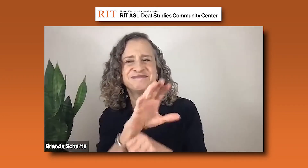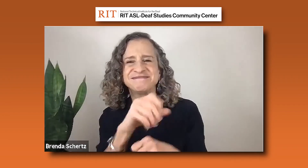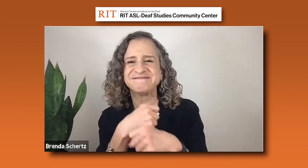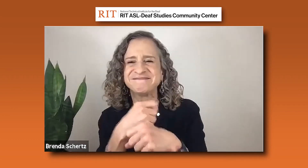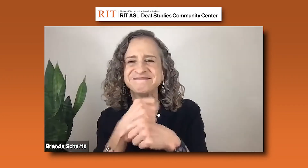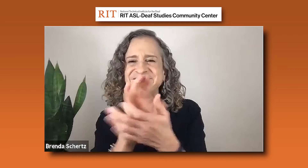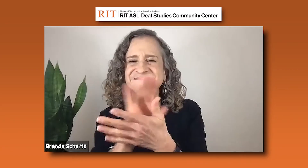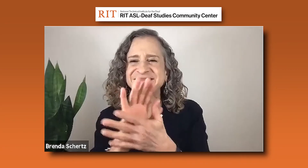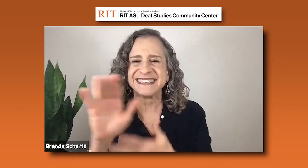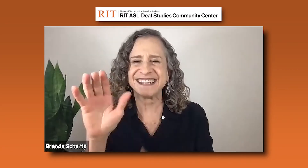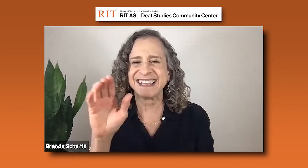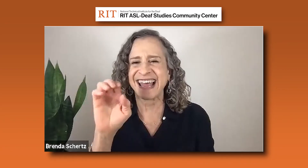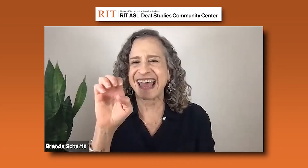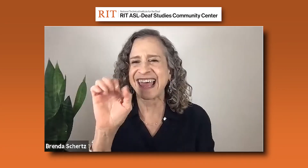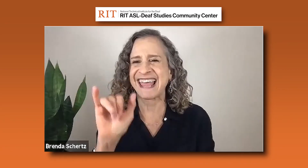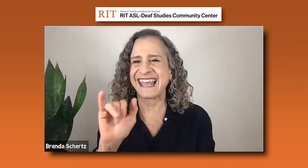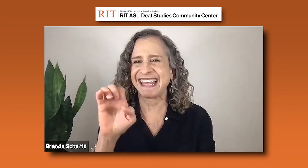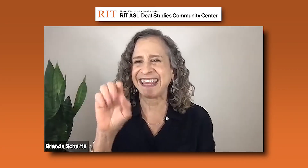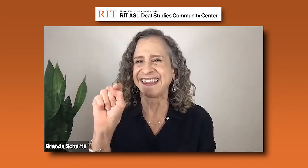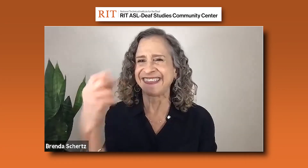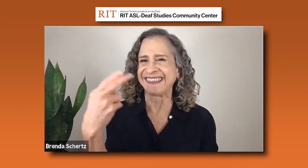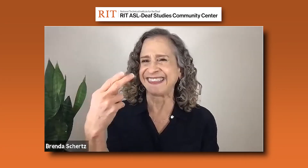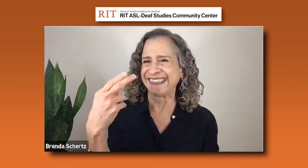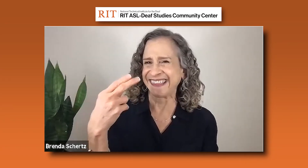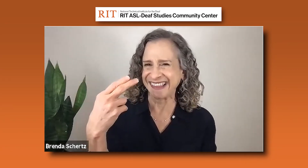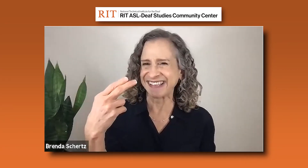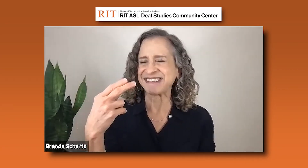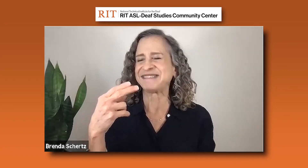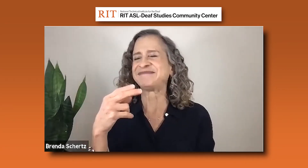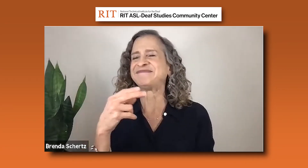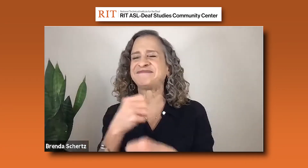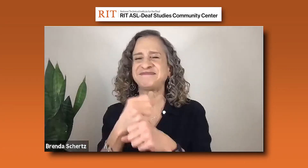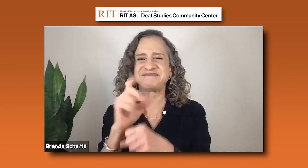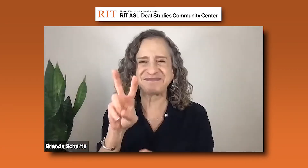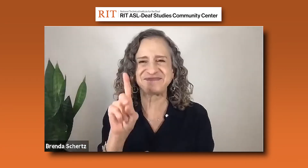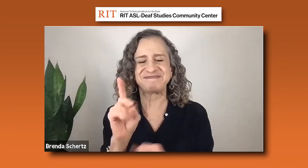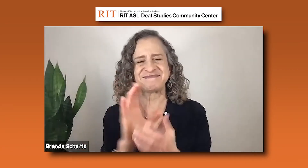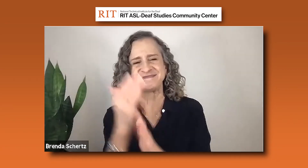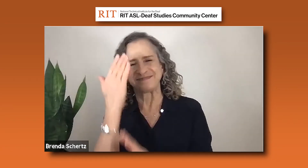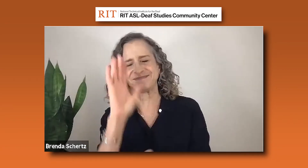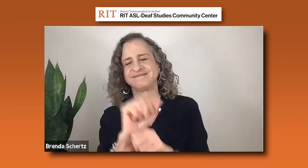and his brief production of "Eyath" with DVD work